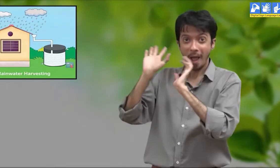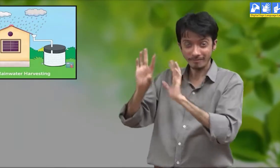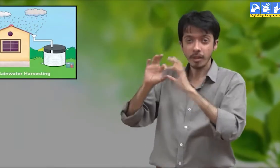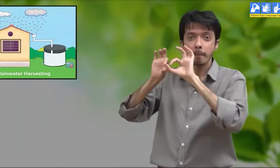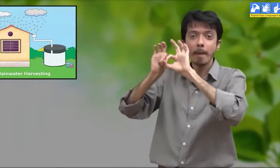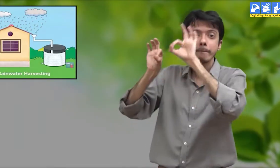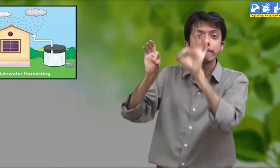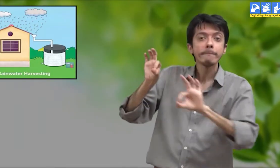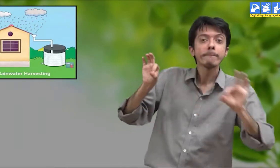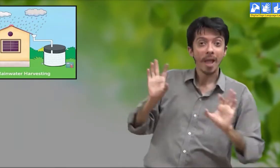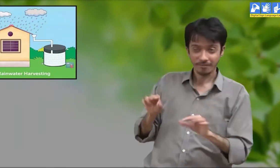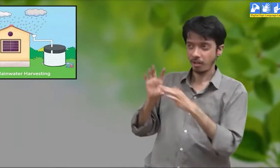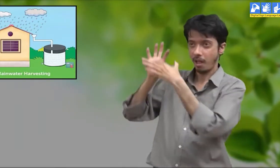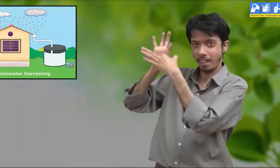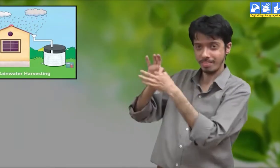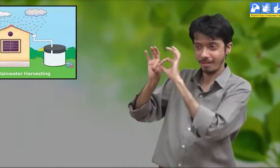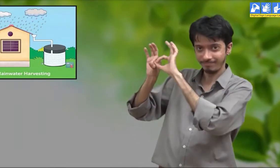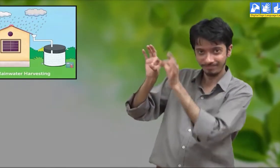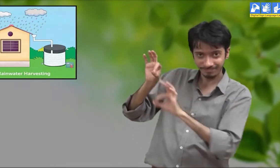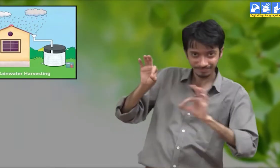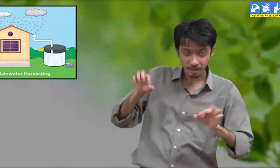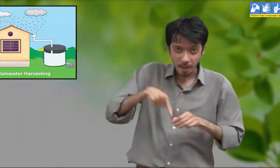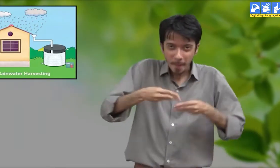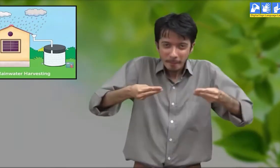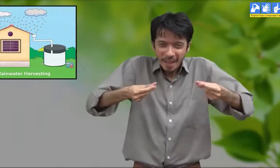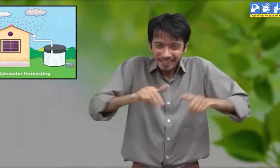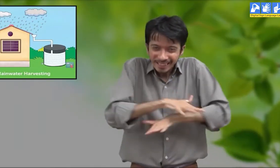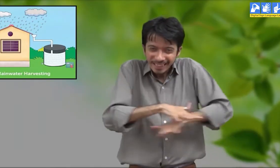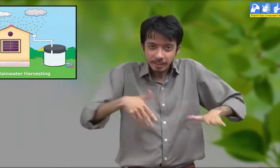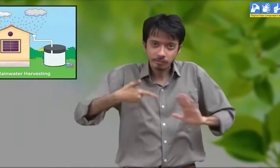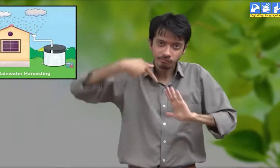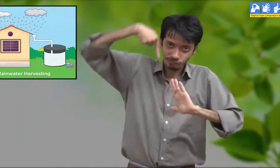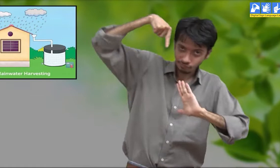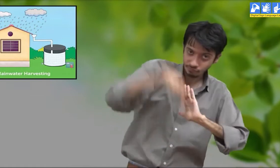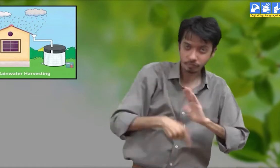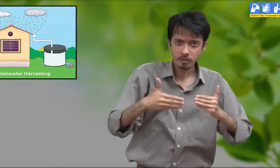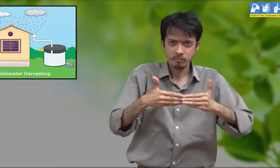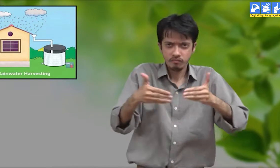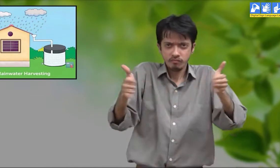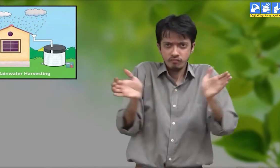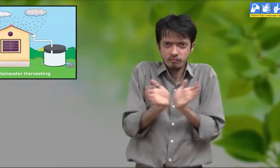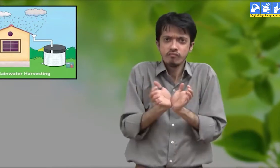the technique through which rainwater is captured from the roof catchments and stored in reservoirs.